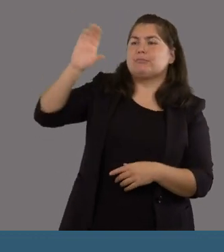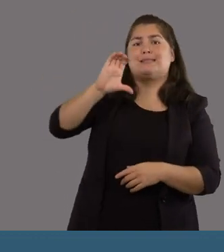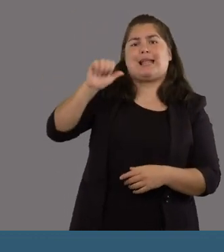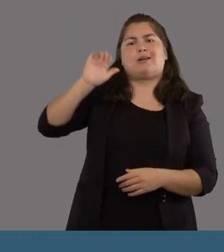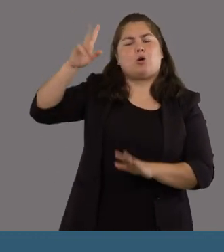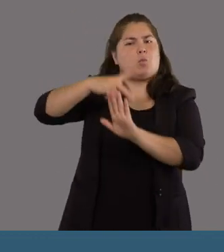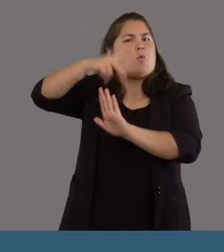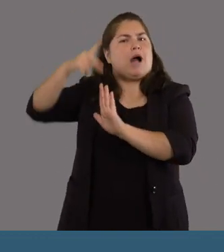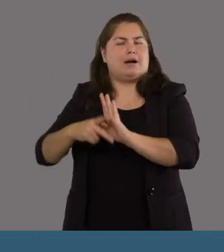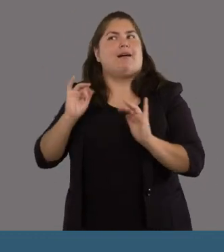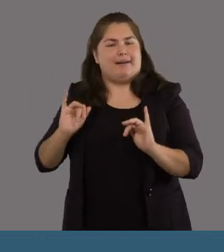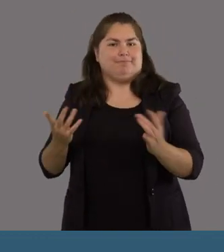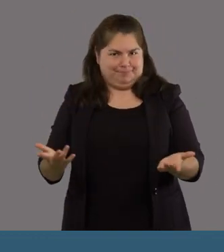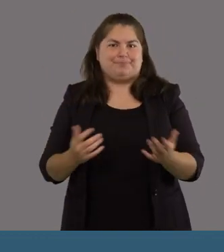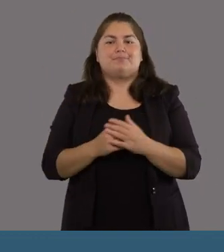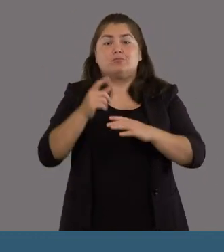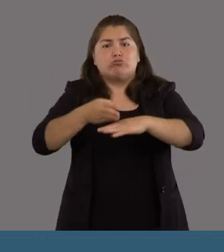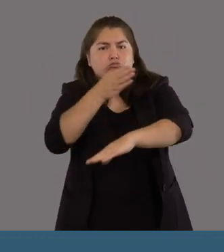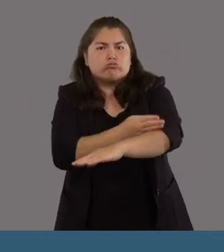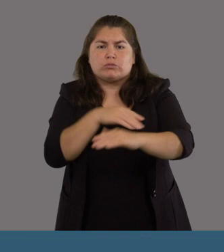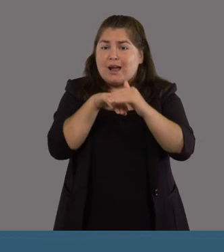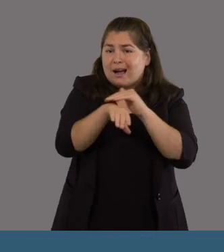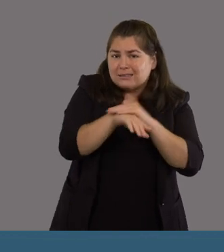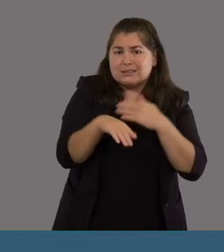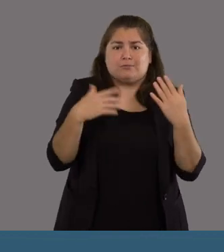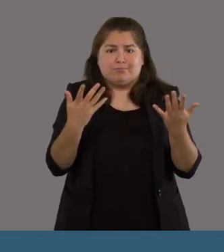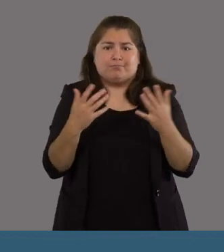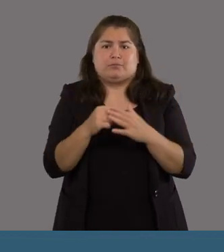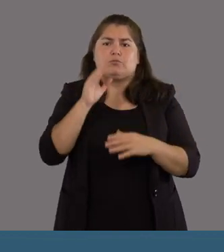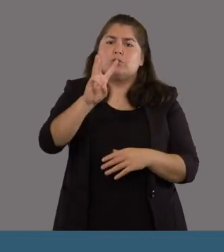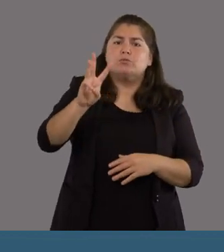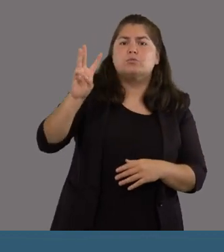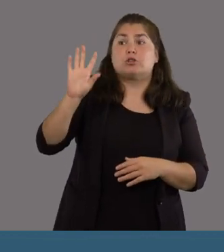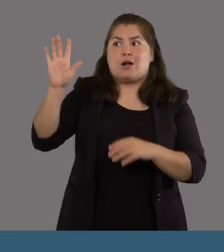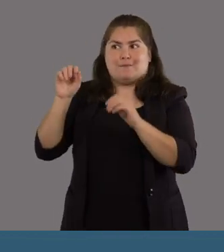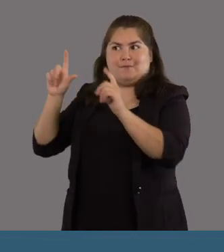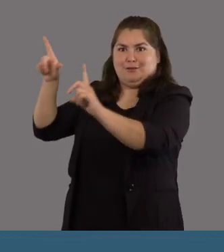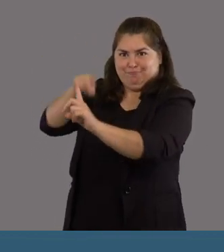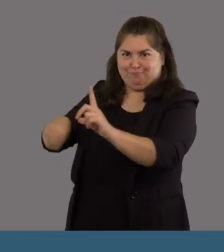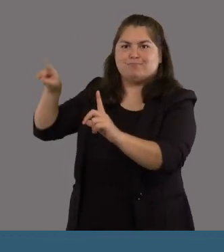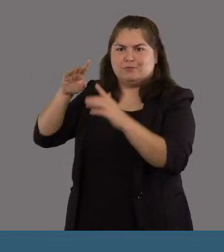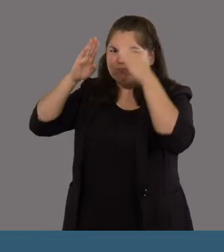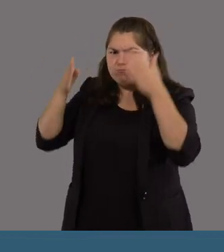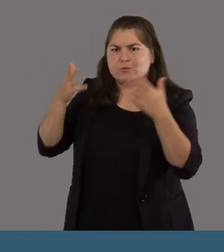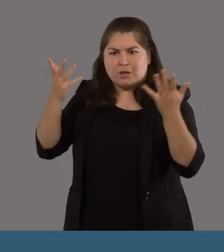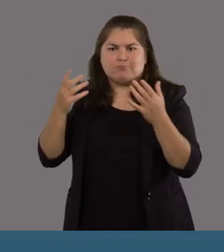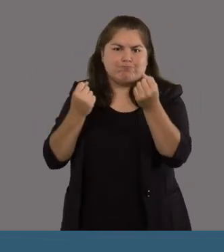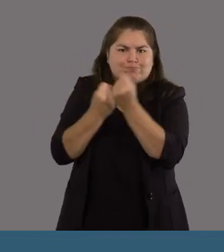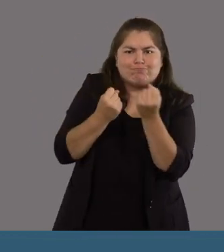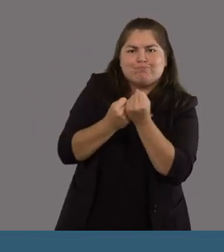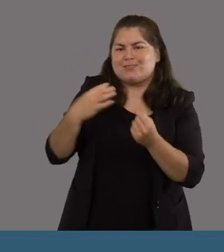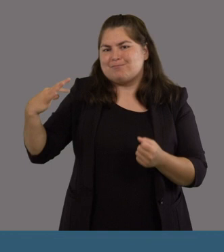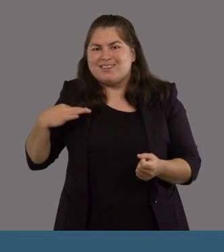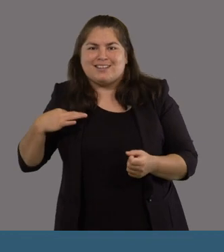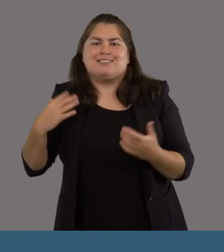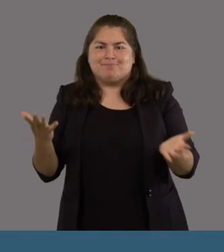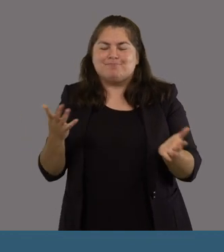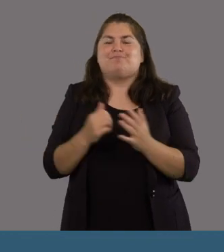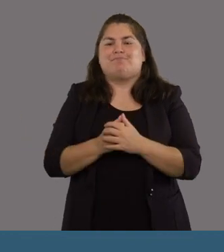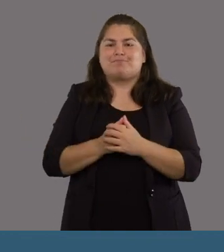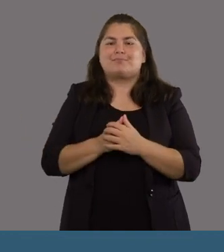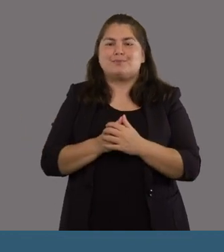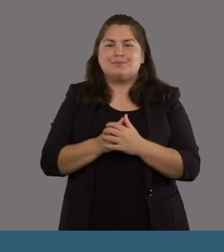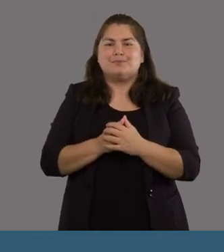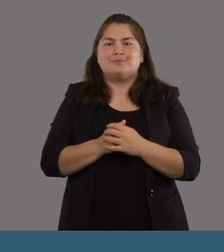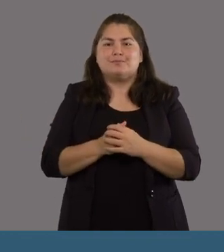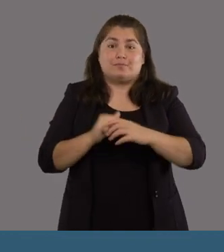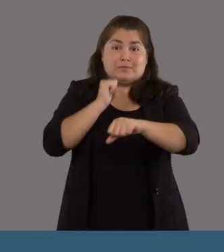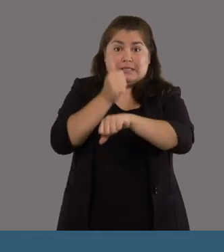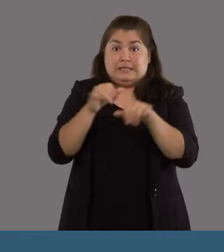Council’s programs, improve accessibility of the webpage with a focus on guiding applicants,